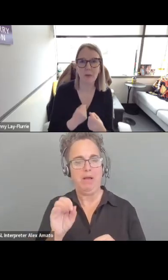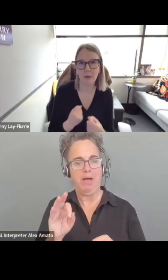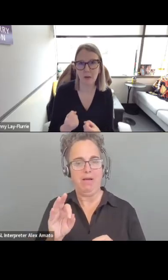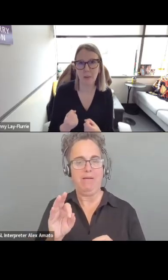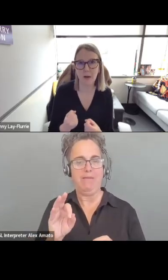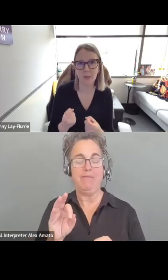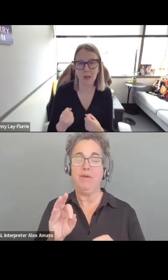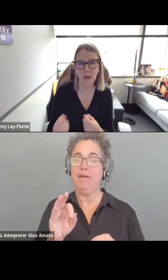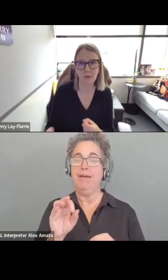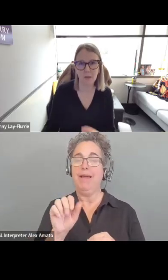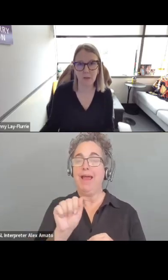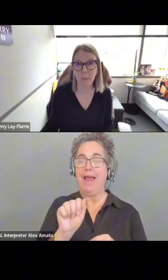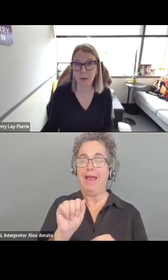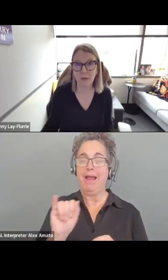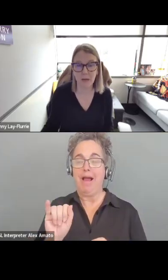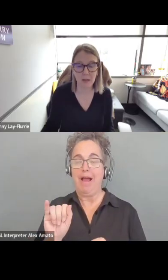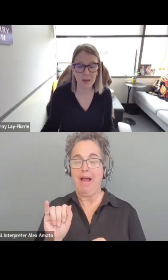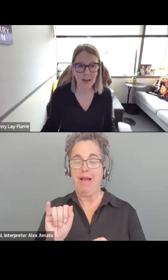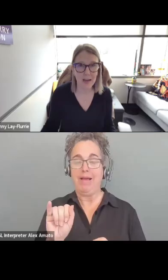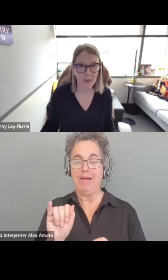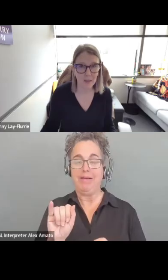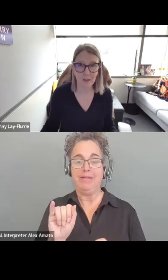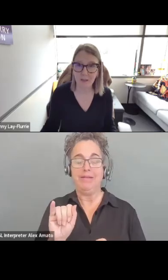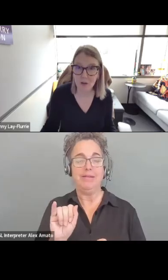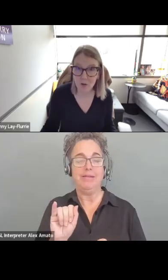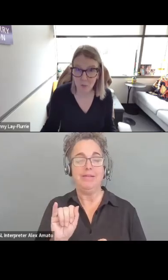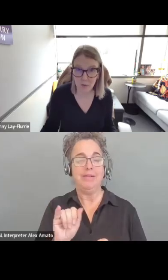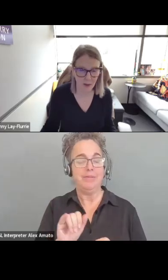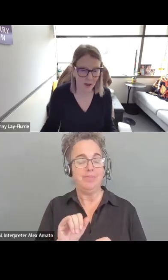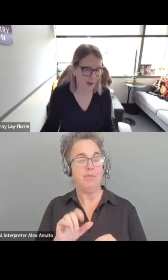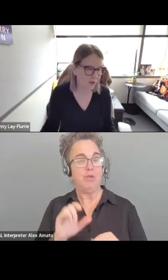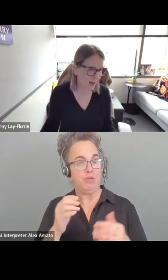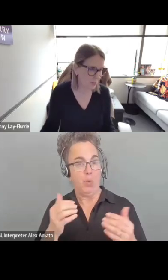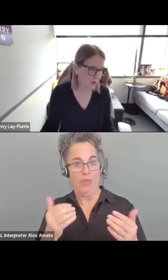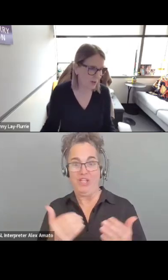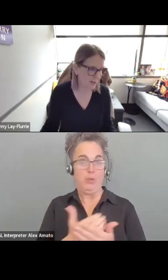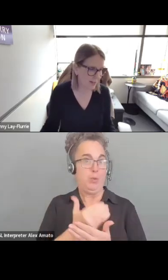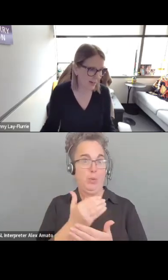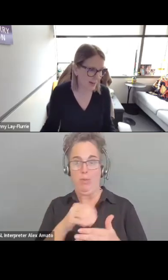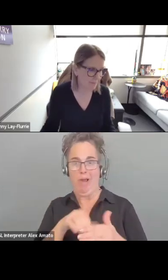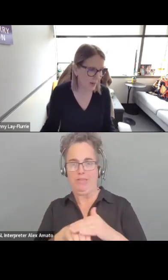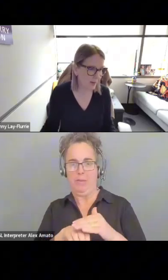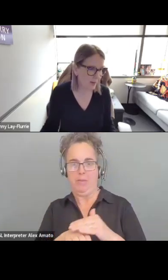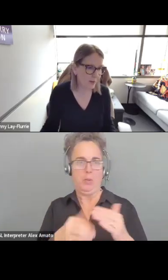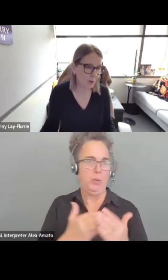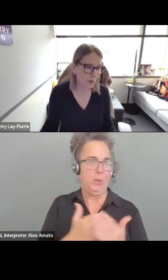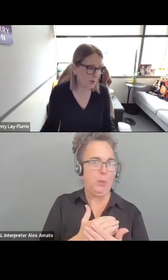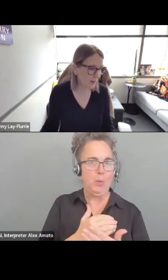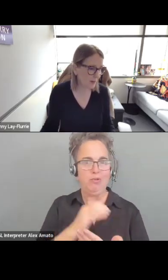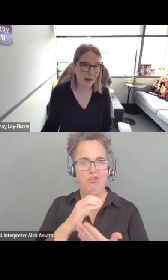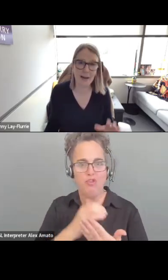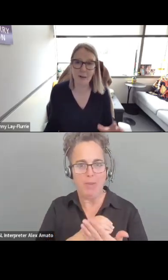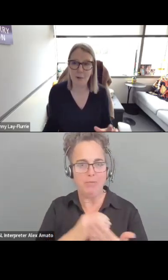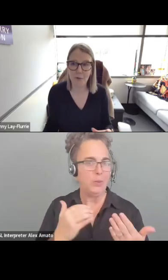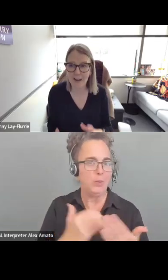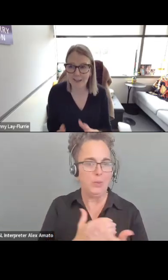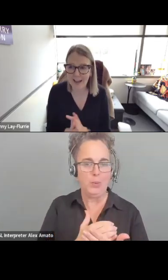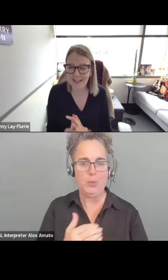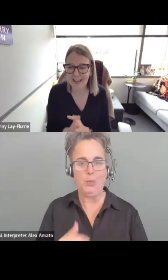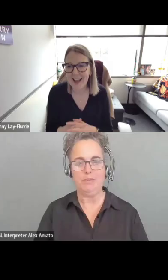as we think about accessibility in this new chapter and new decade. First of all, just to explain a little bit what Kate said,